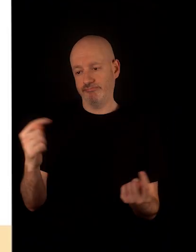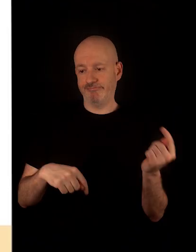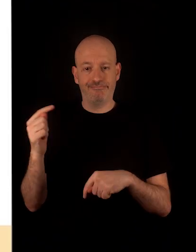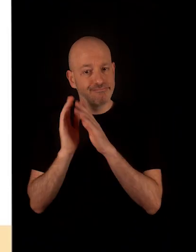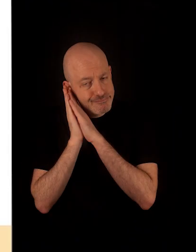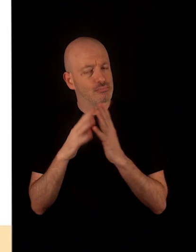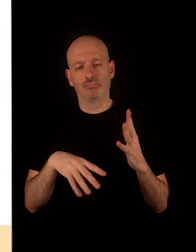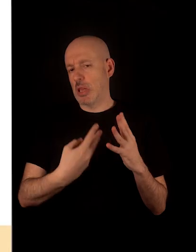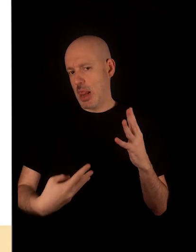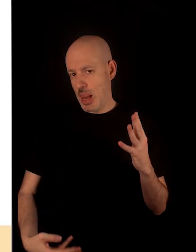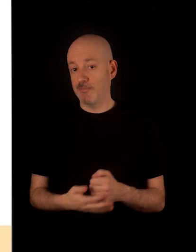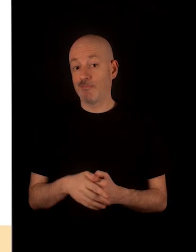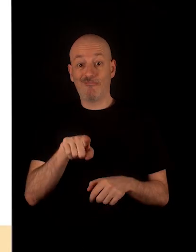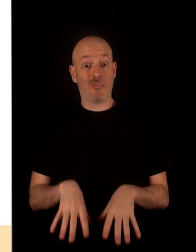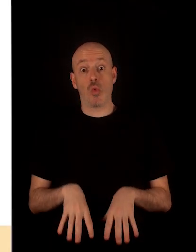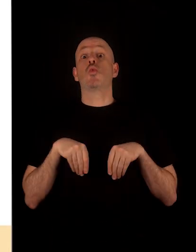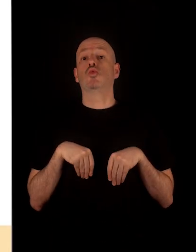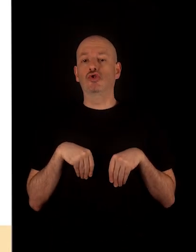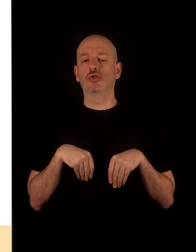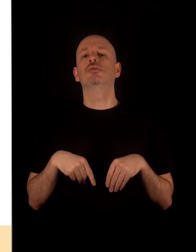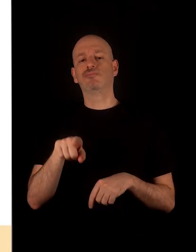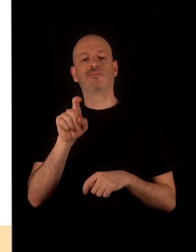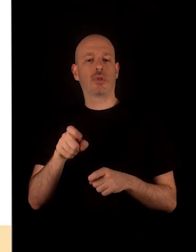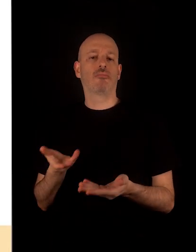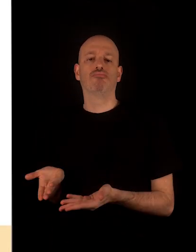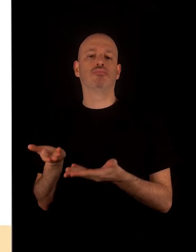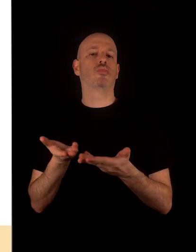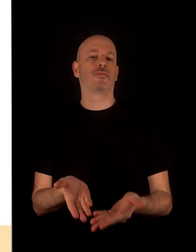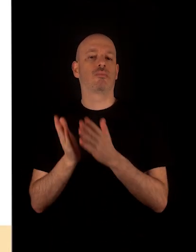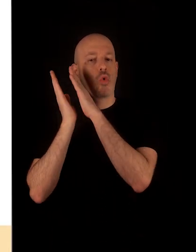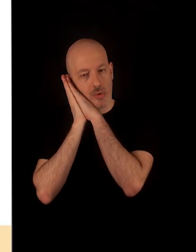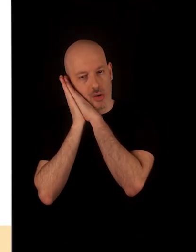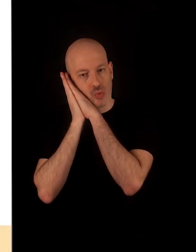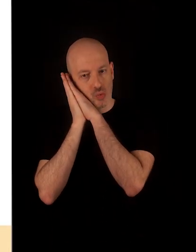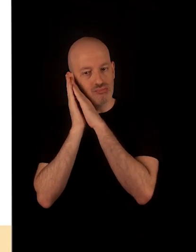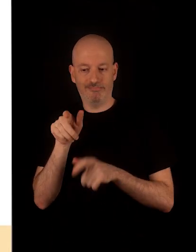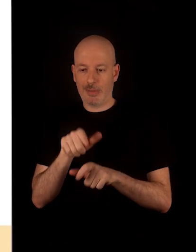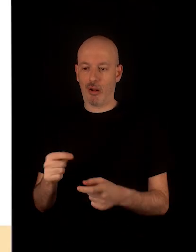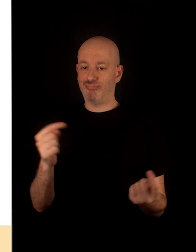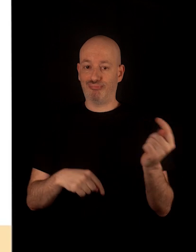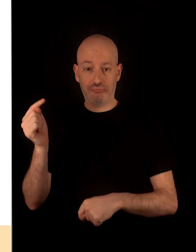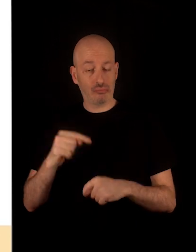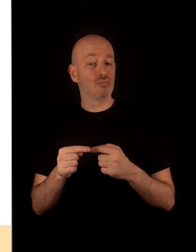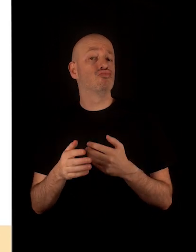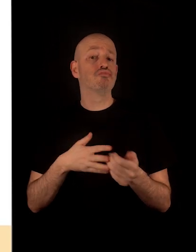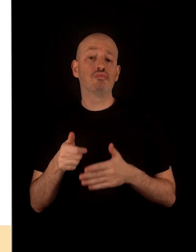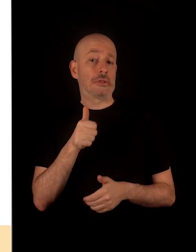And you see here a little visual about the percentages and the success rate. We select more short term residencies (68%).